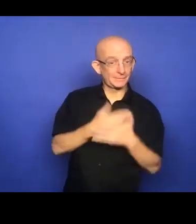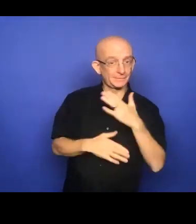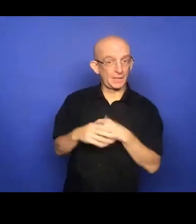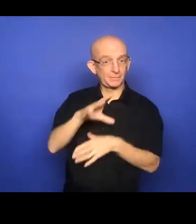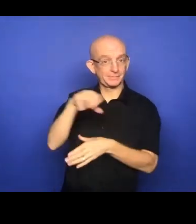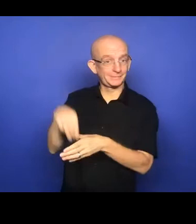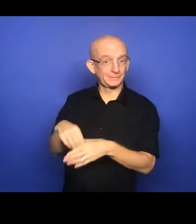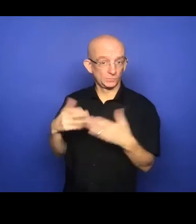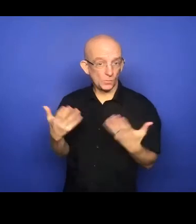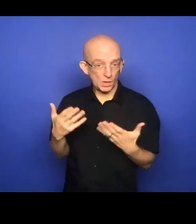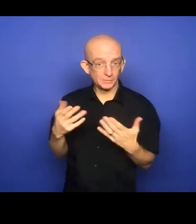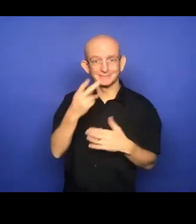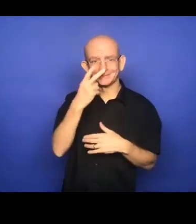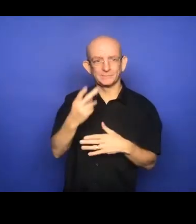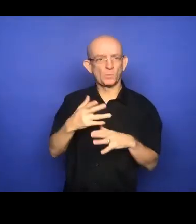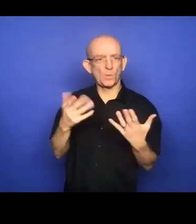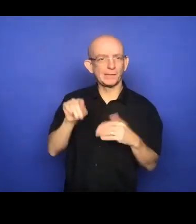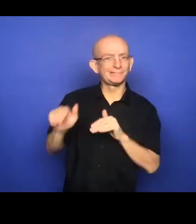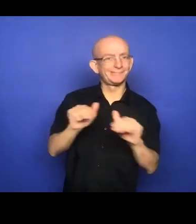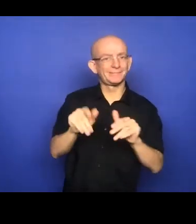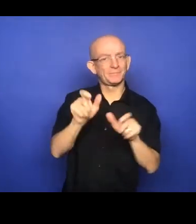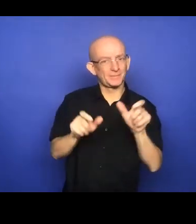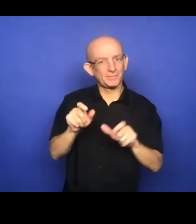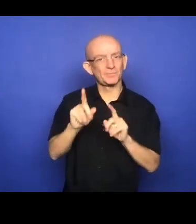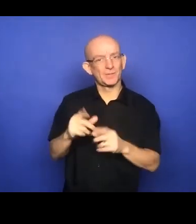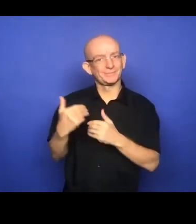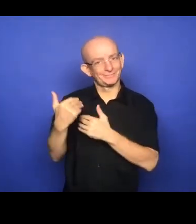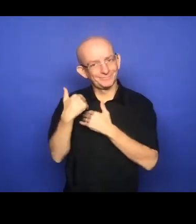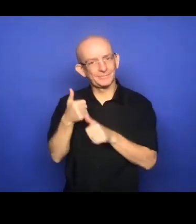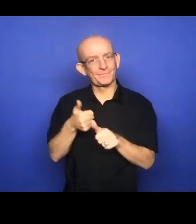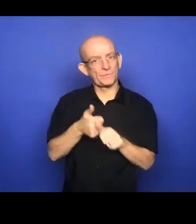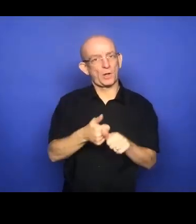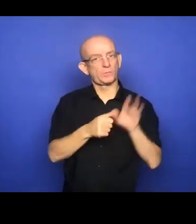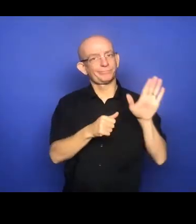data to complement official data for policymaking and decision-making.